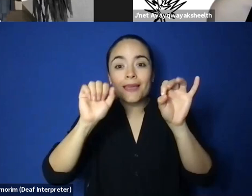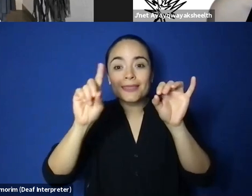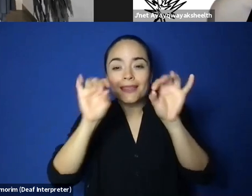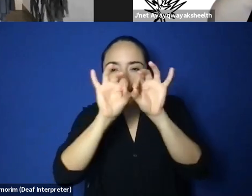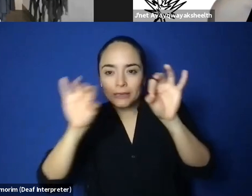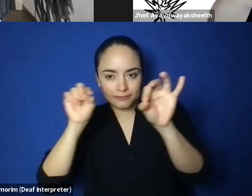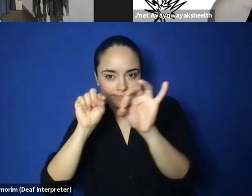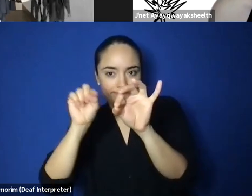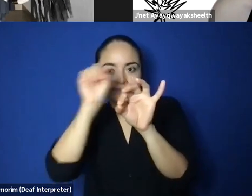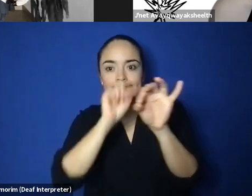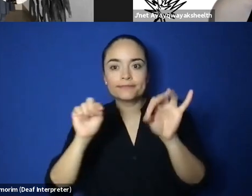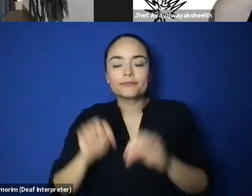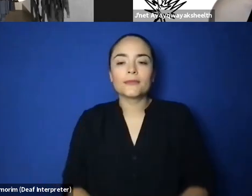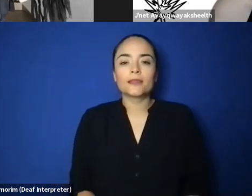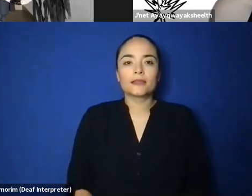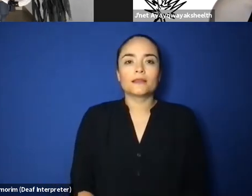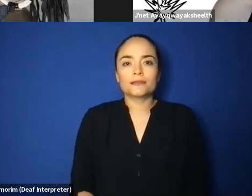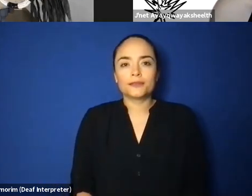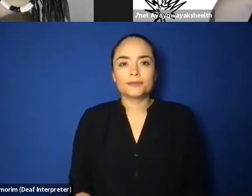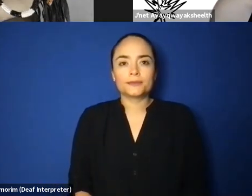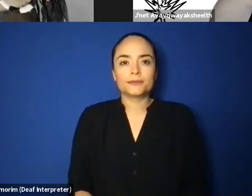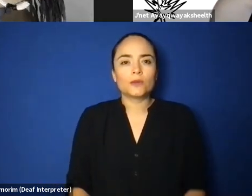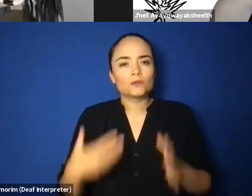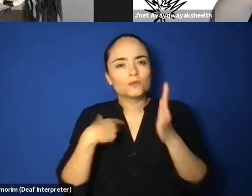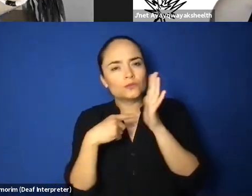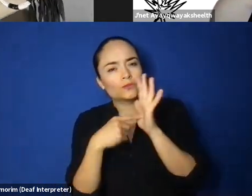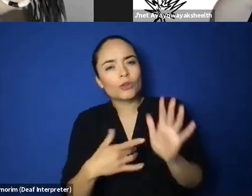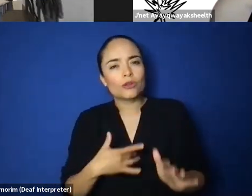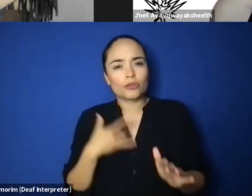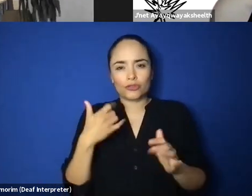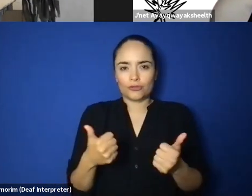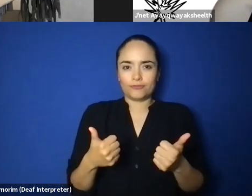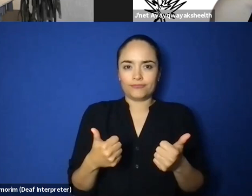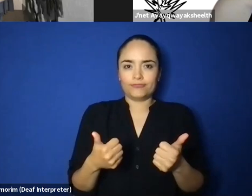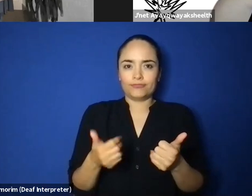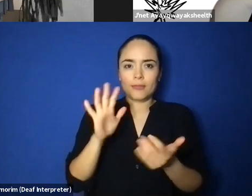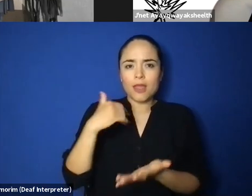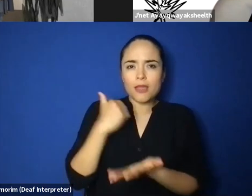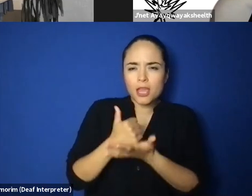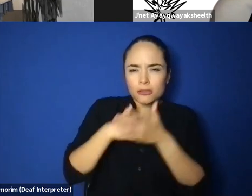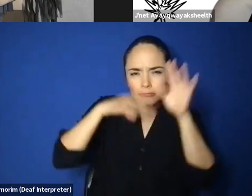feel good, and it helps me focus on my dancing. So I look actually at my beads while I'm dancing.